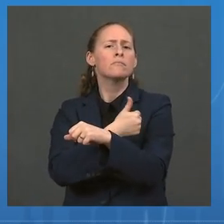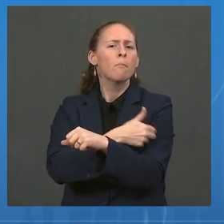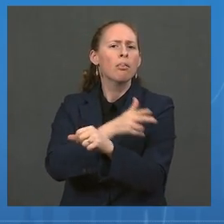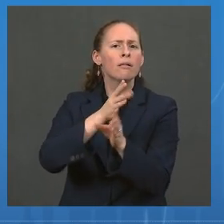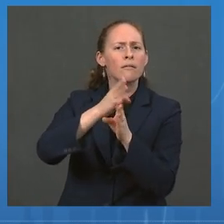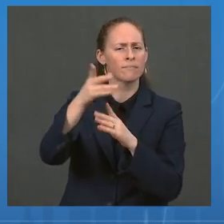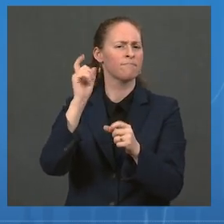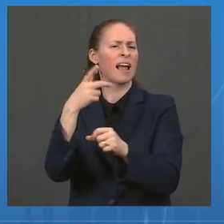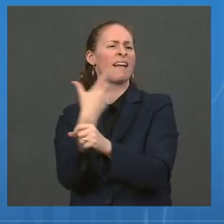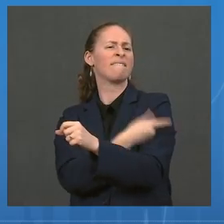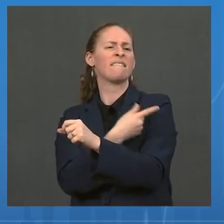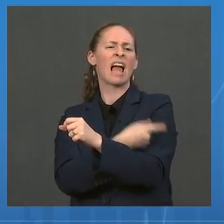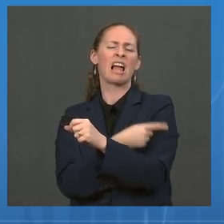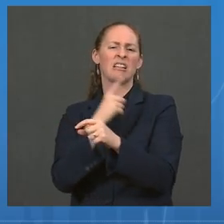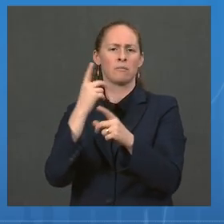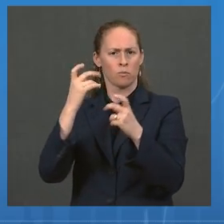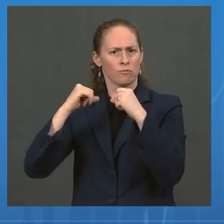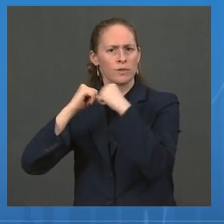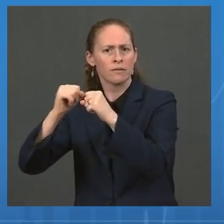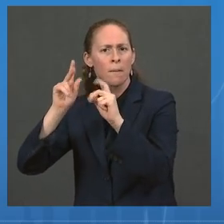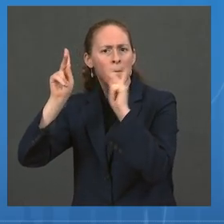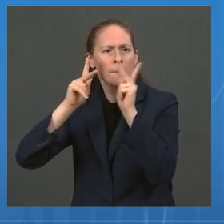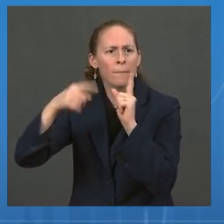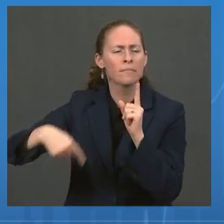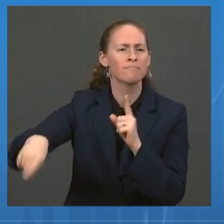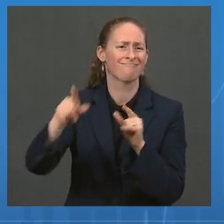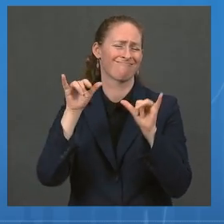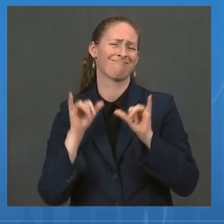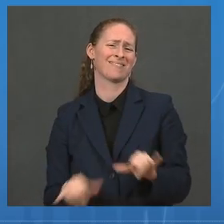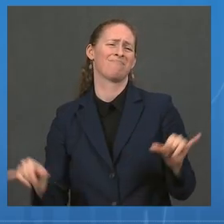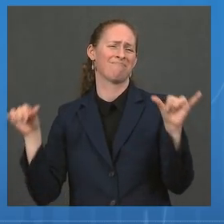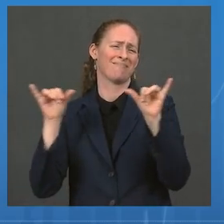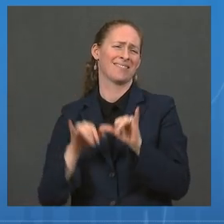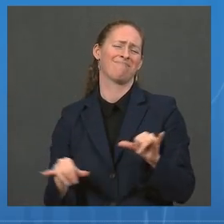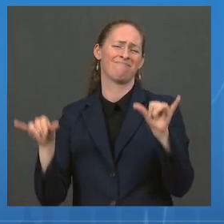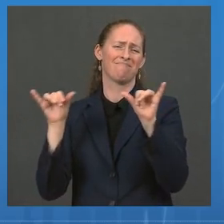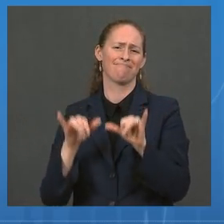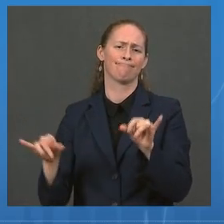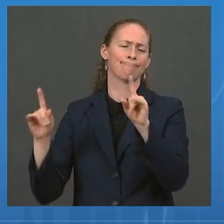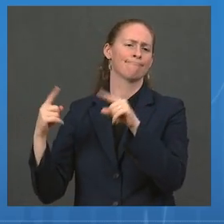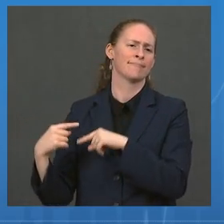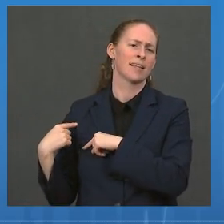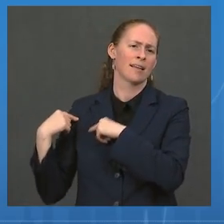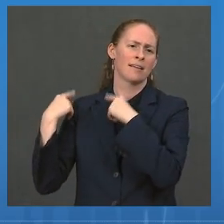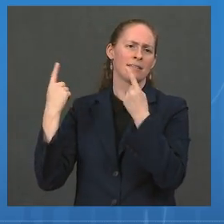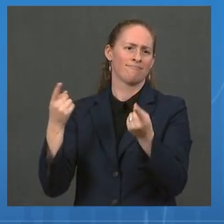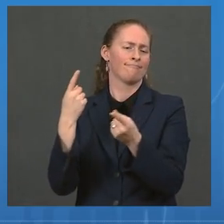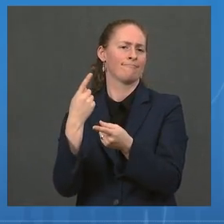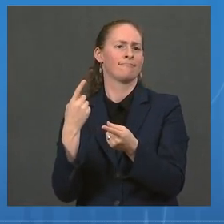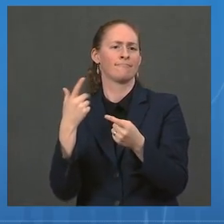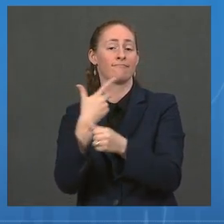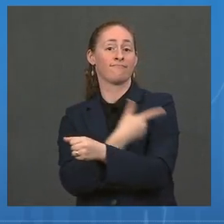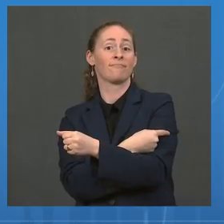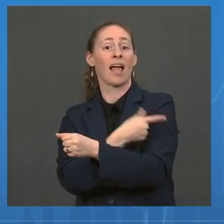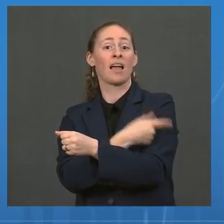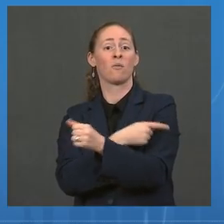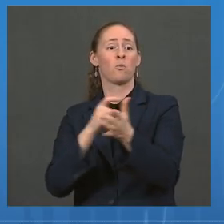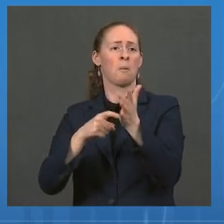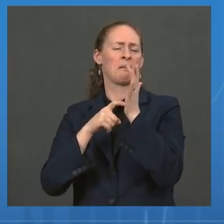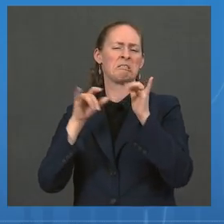Vaccine requirements are part of our historical effort to protect the public's health. The second point I want to make is this: